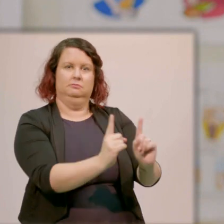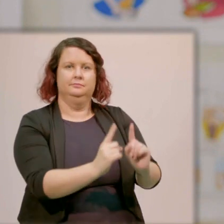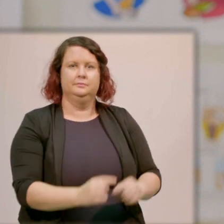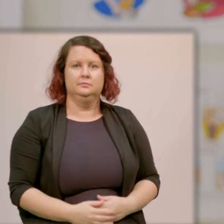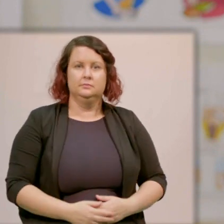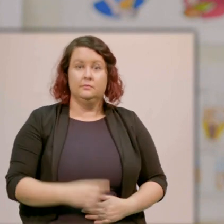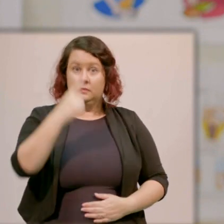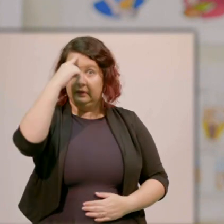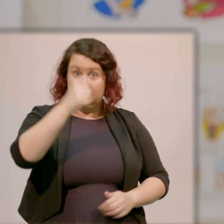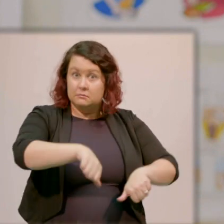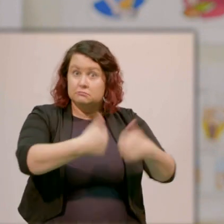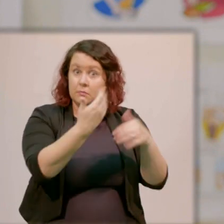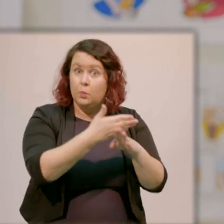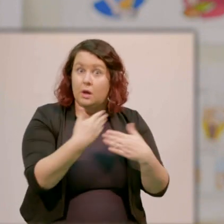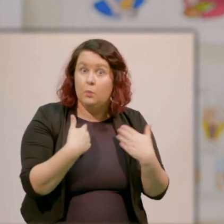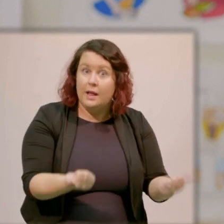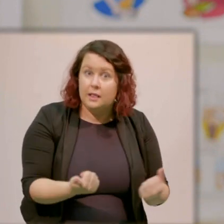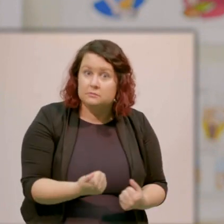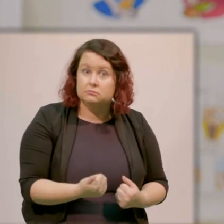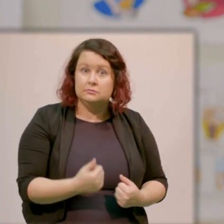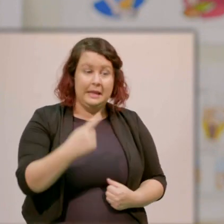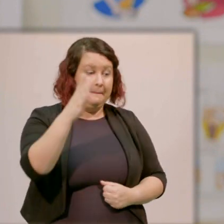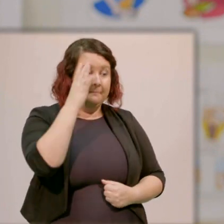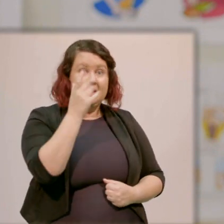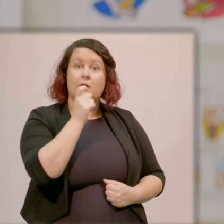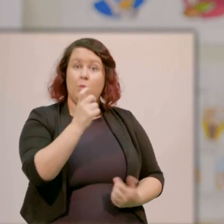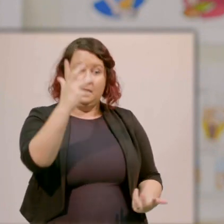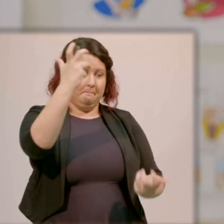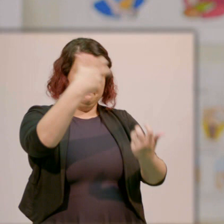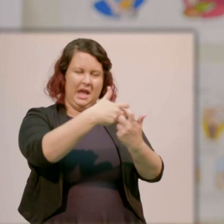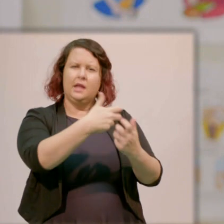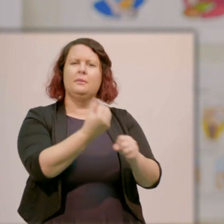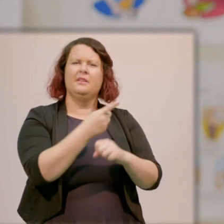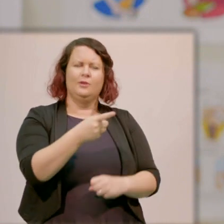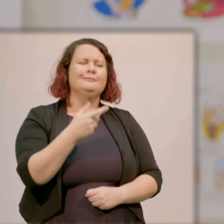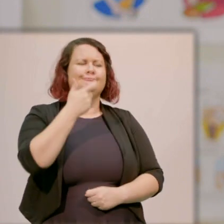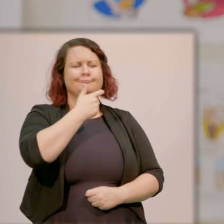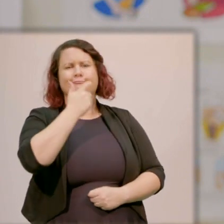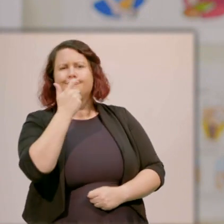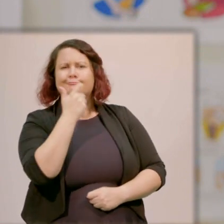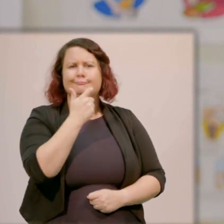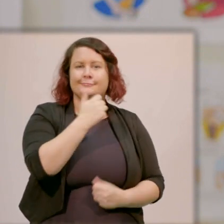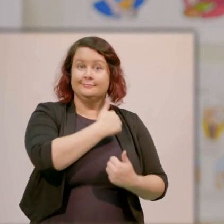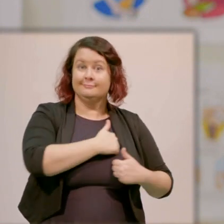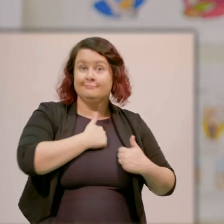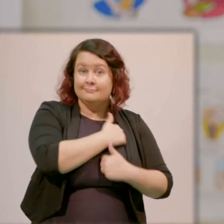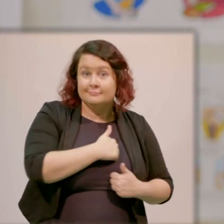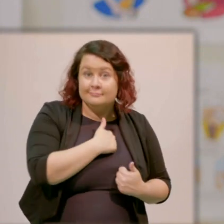that does not require additional information. Do you think it is an effective daily cartoon? Do the images and the words go together,